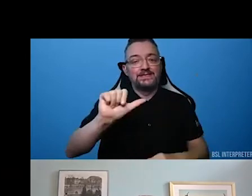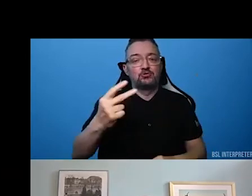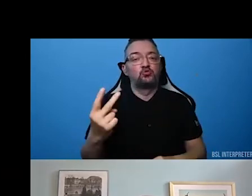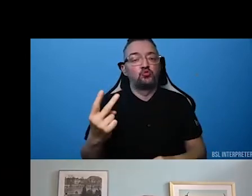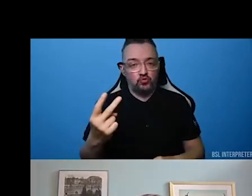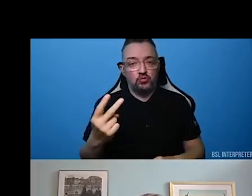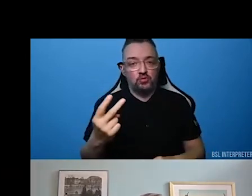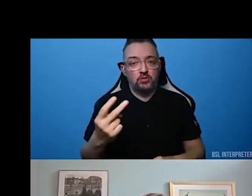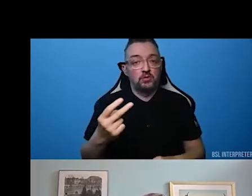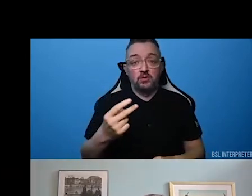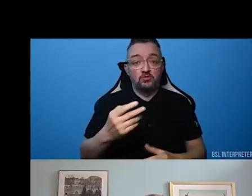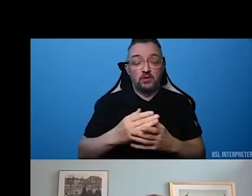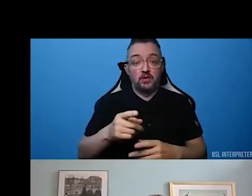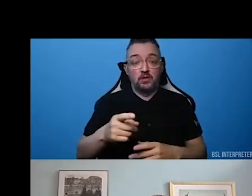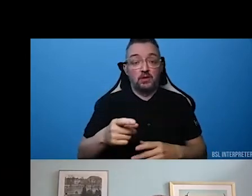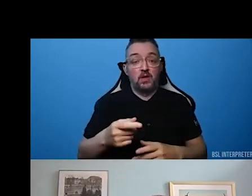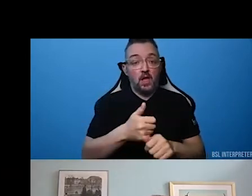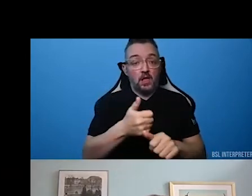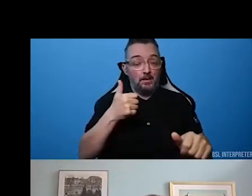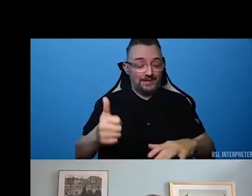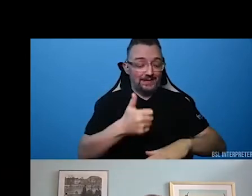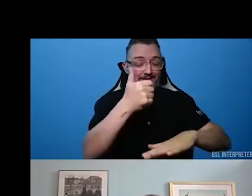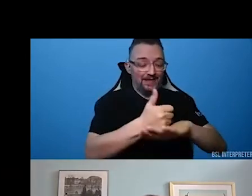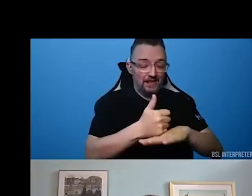only three years after the company was founded.